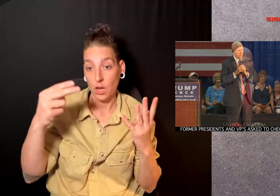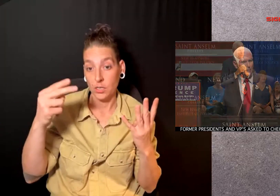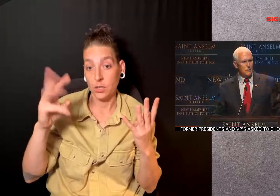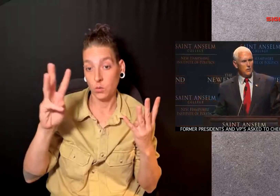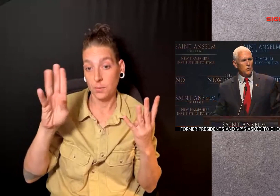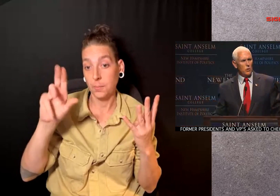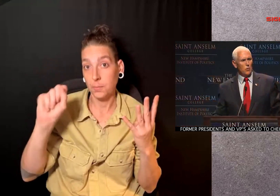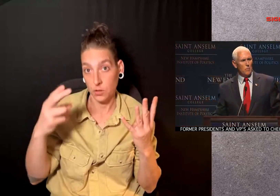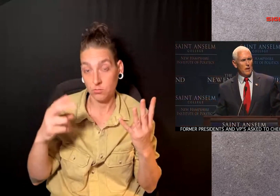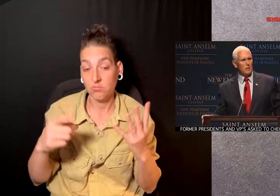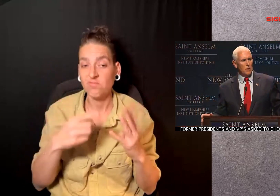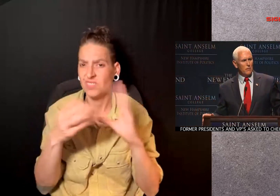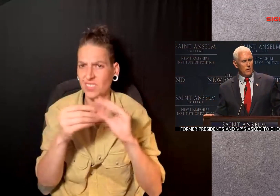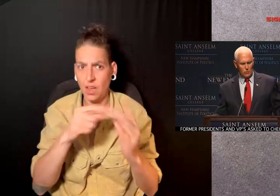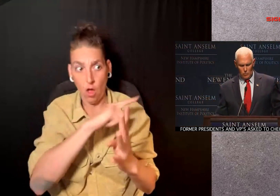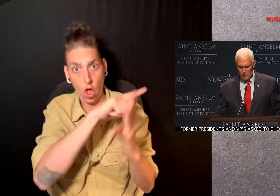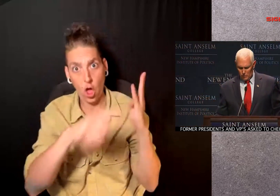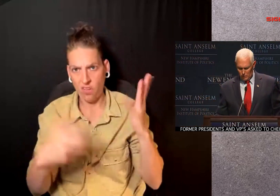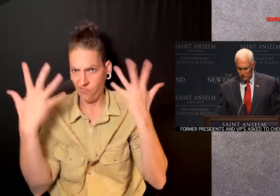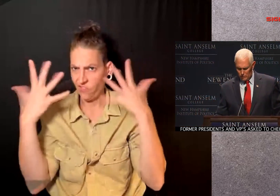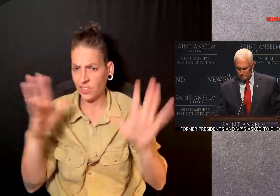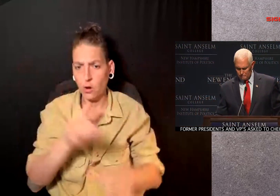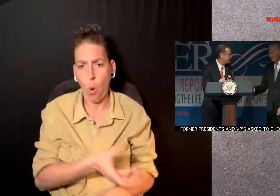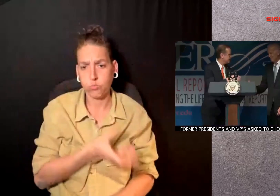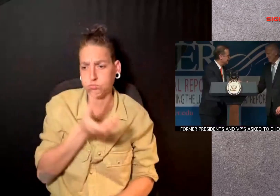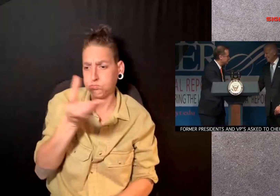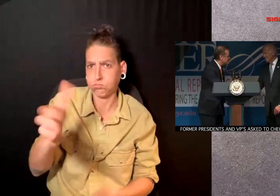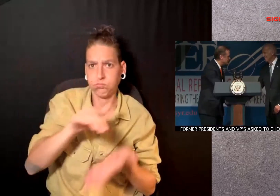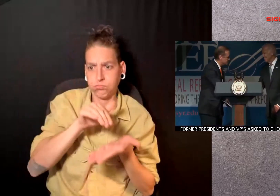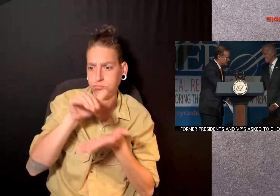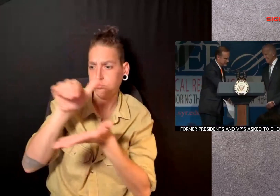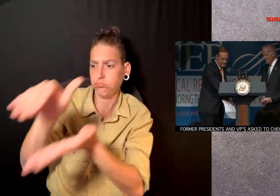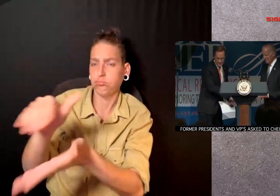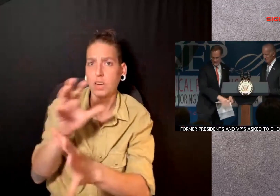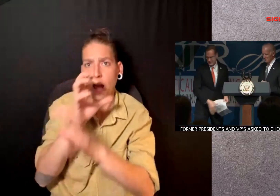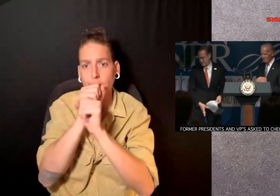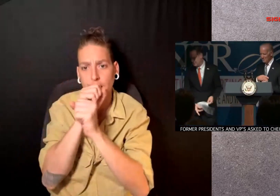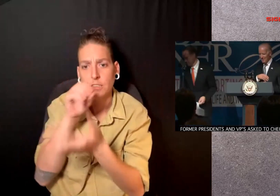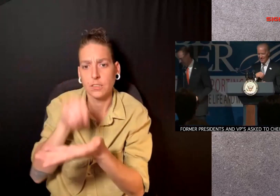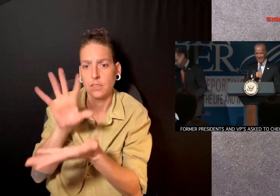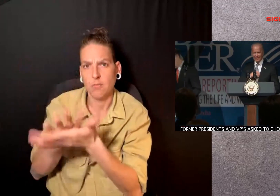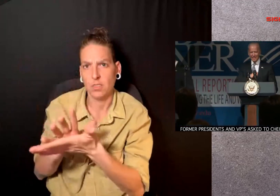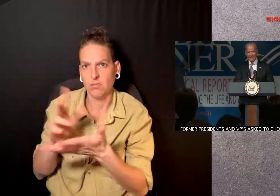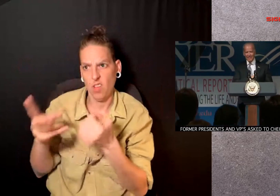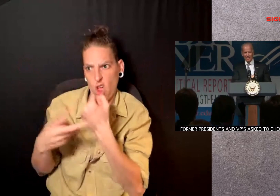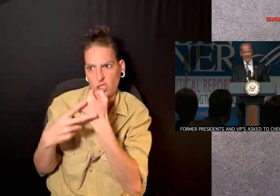Bush say they all turned over classified records to the archives upon leaving office